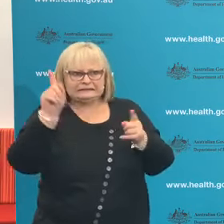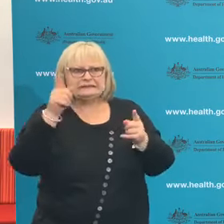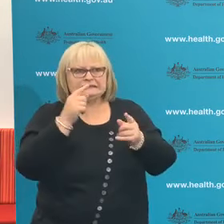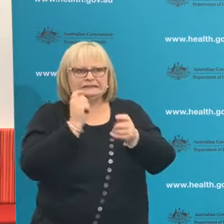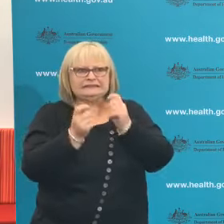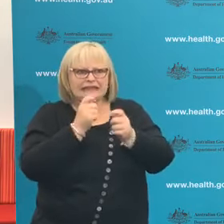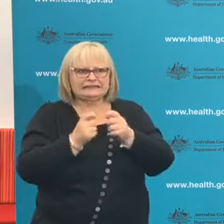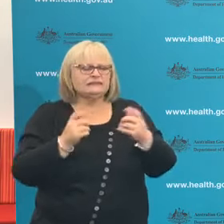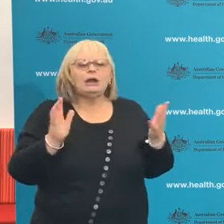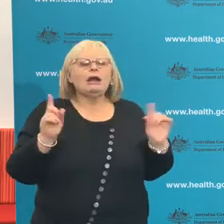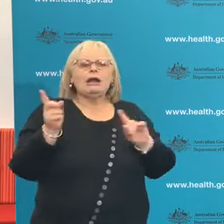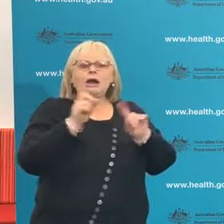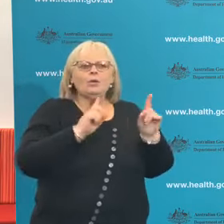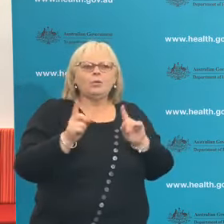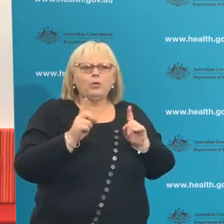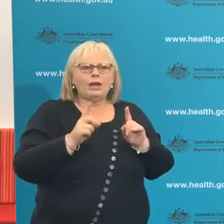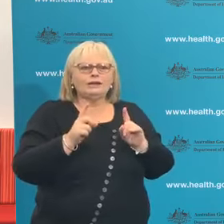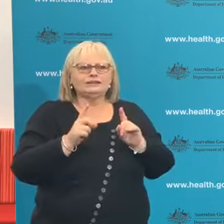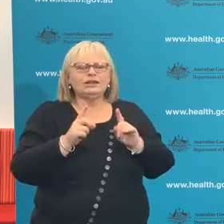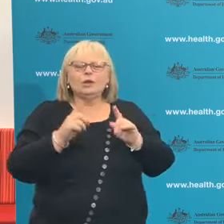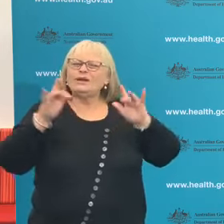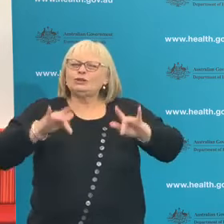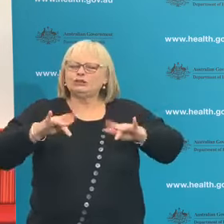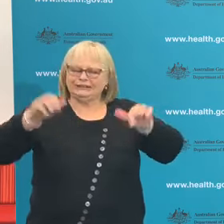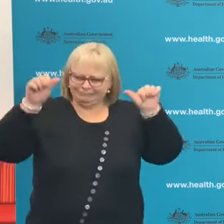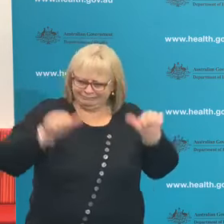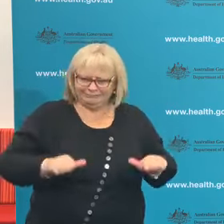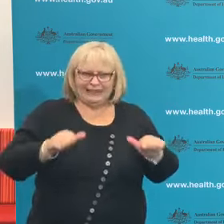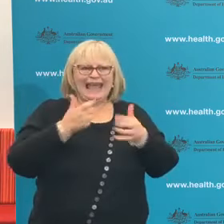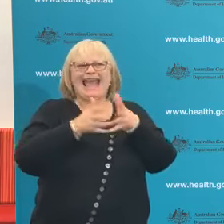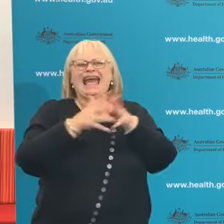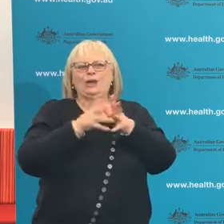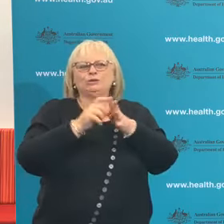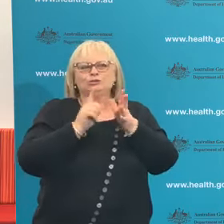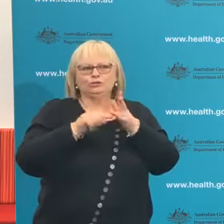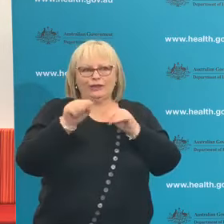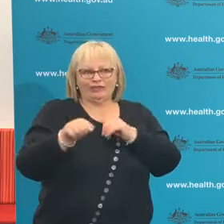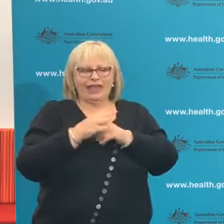So, we haven't reached final decisions on that, but clearly a high priority would be